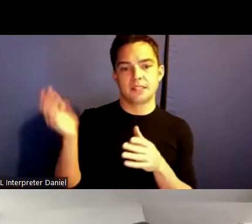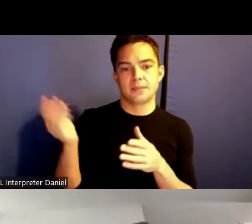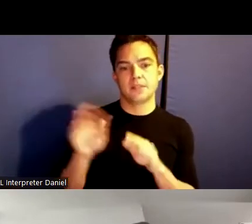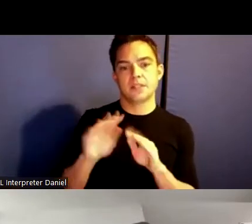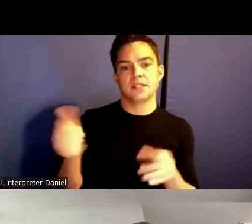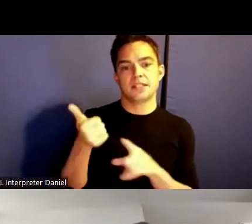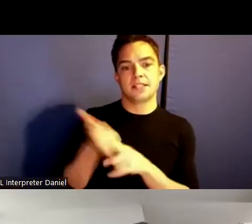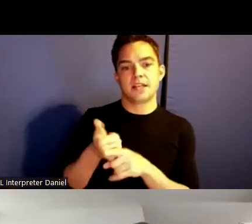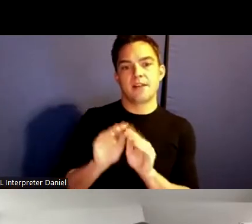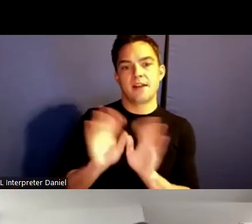Thank you.